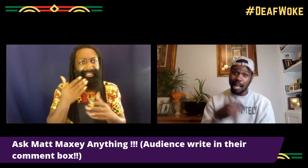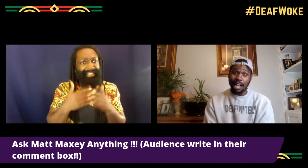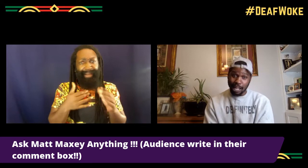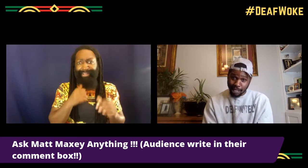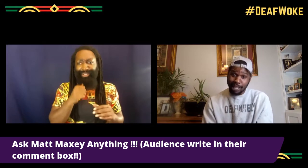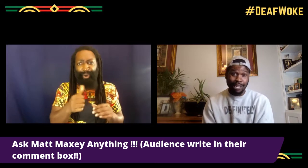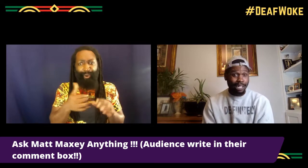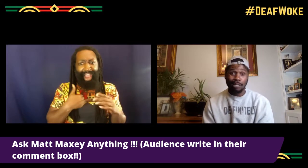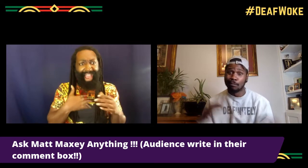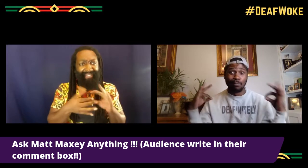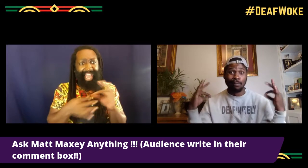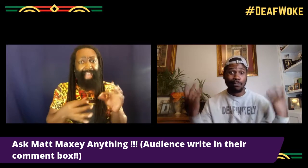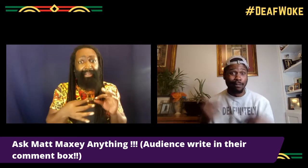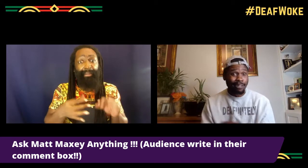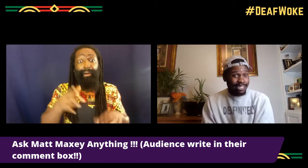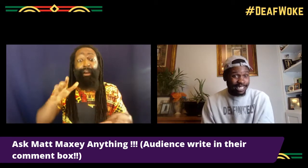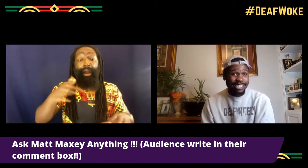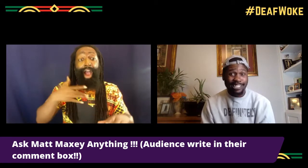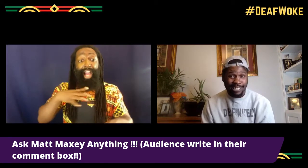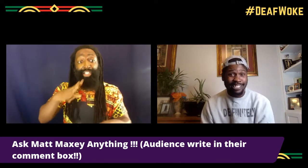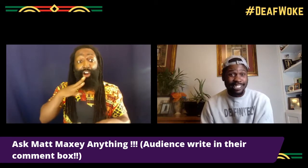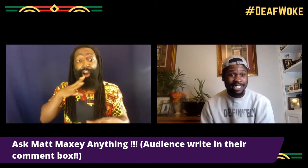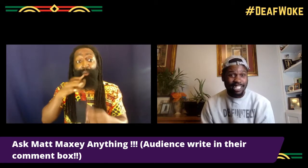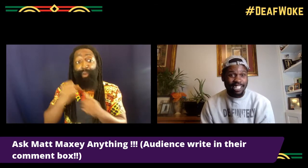some games have captions and some don't have captions.